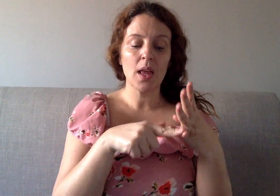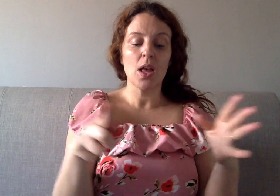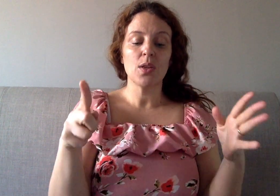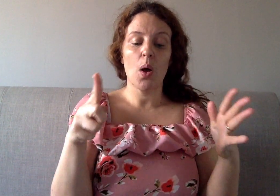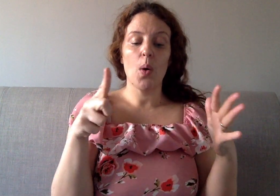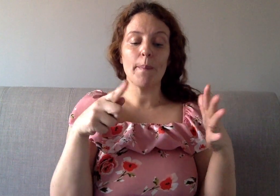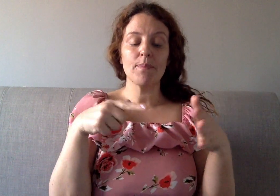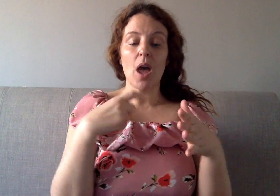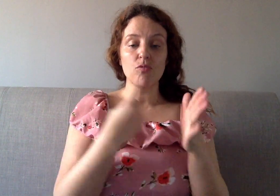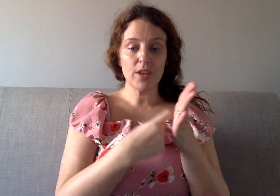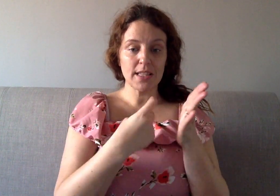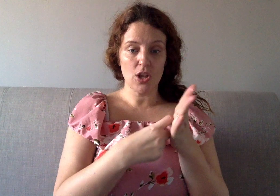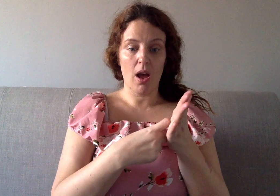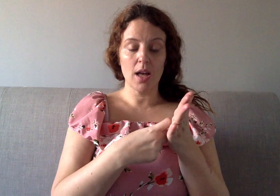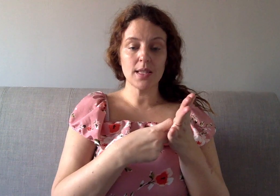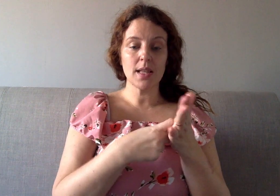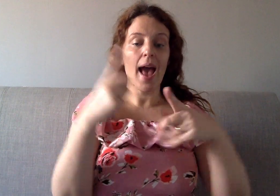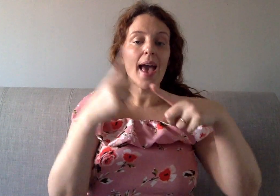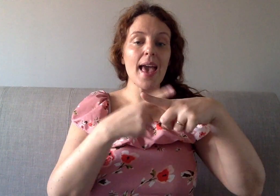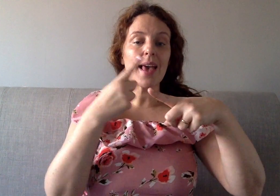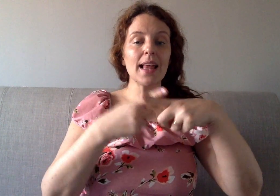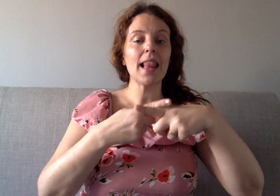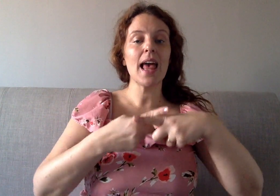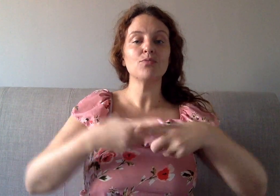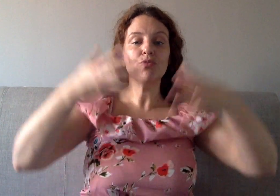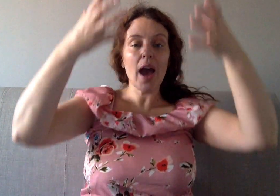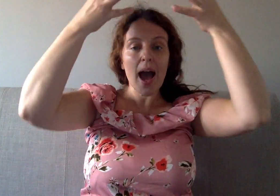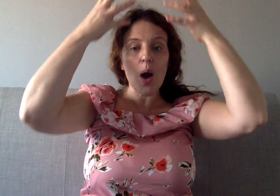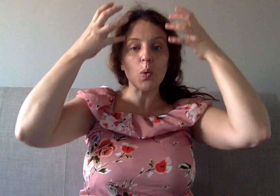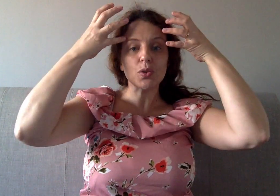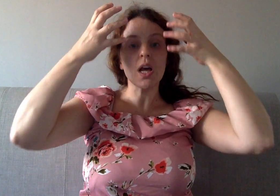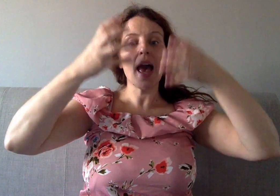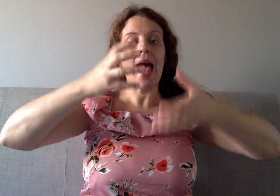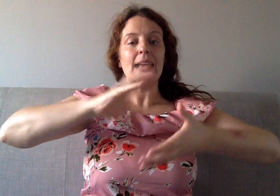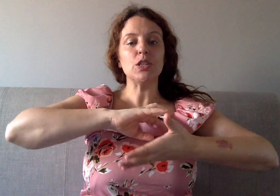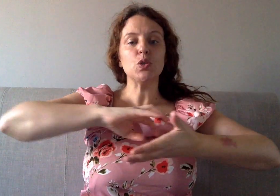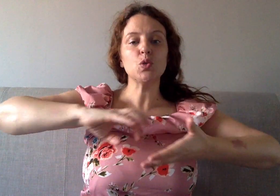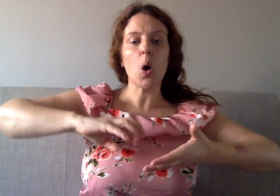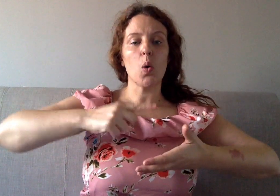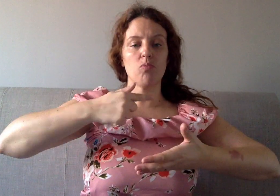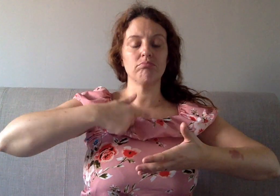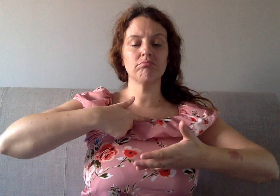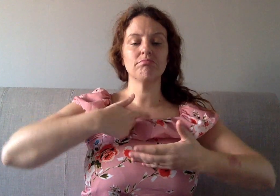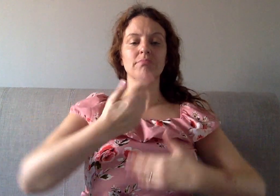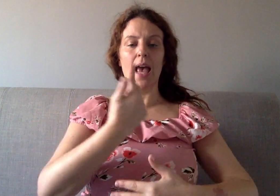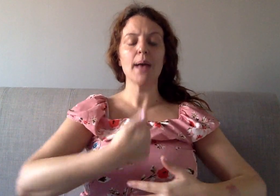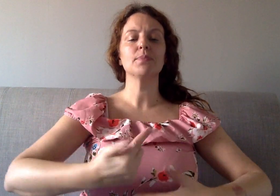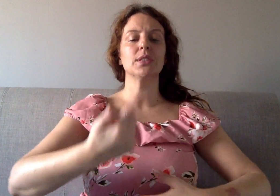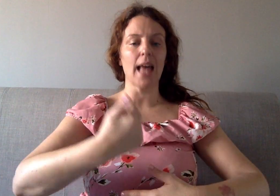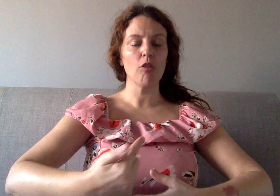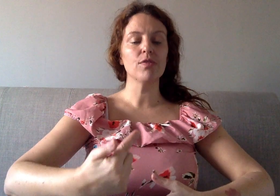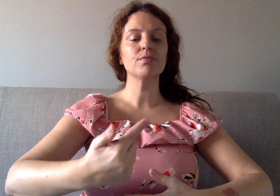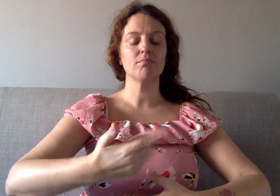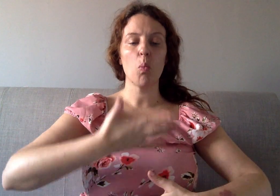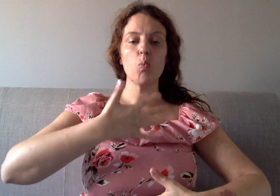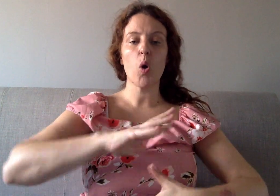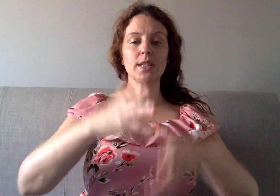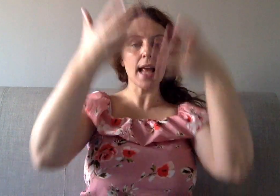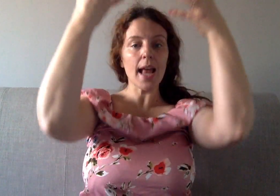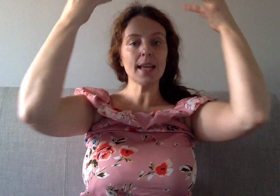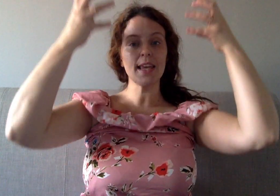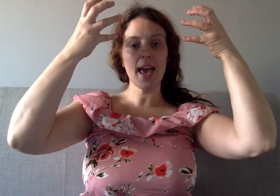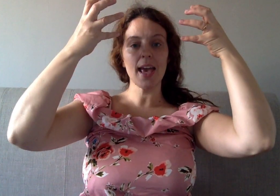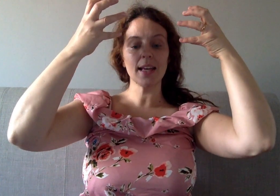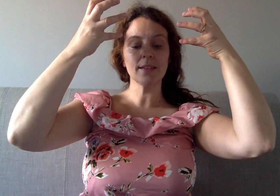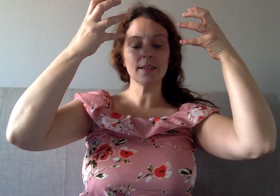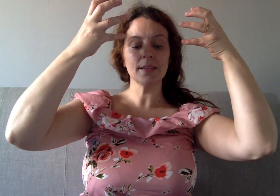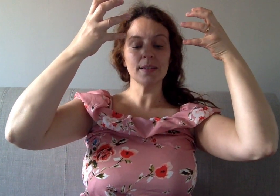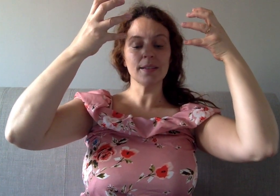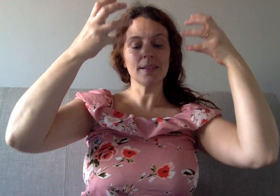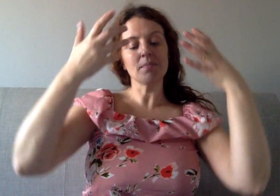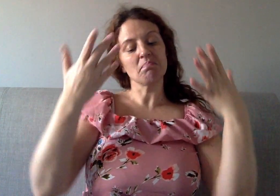Richard stole the English crown for himself, he wanted to be King.